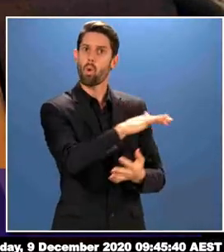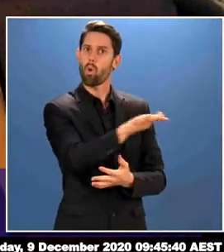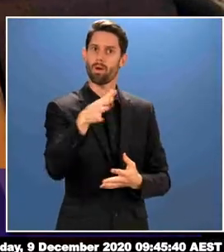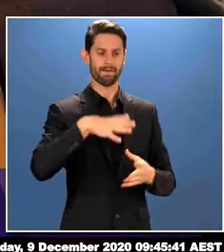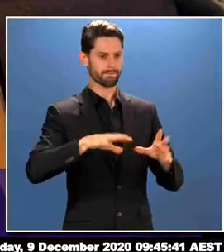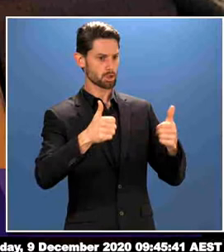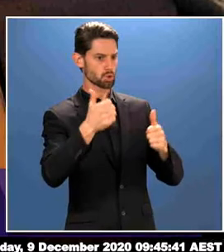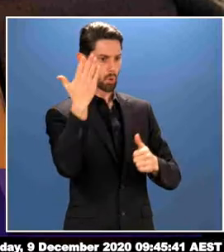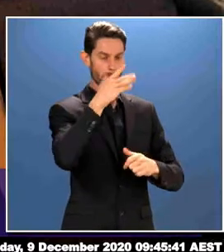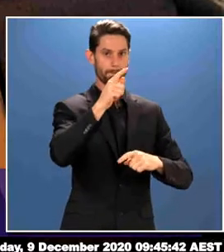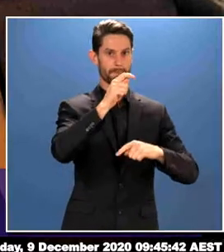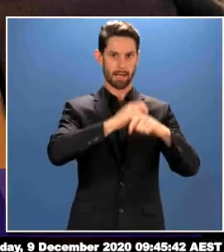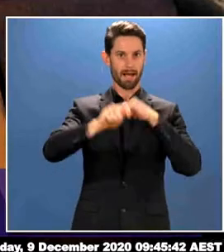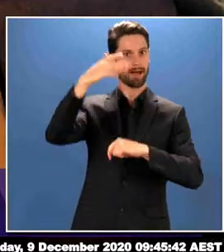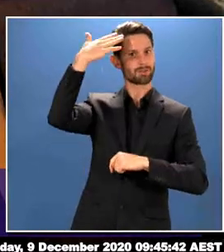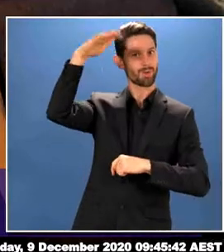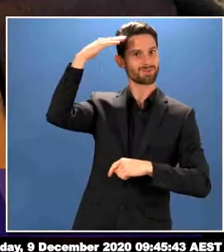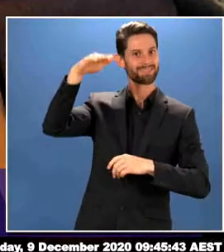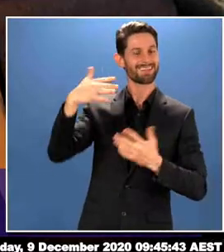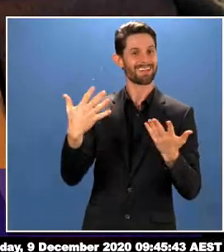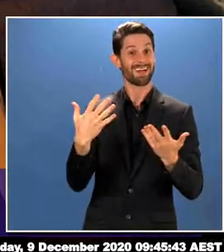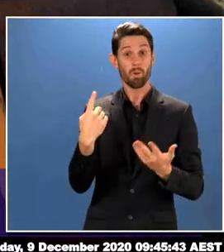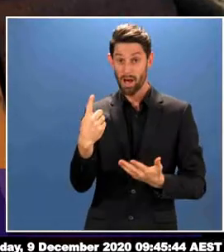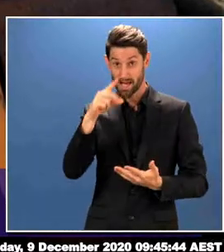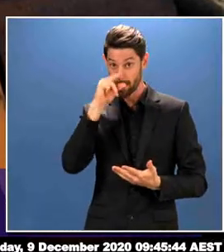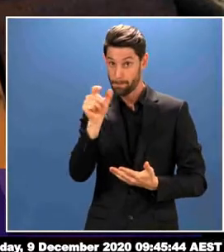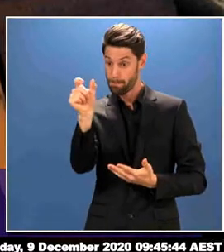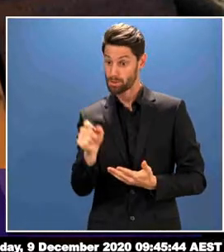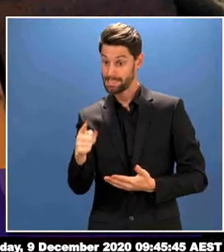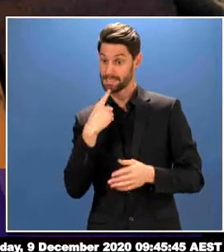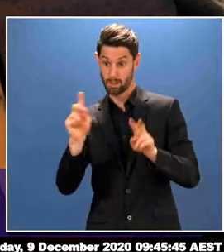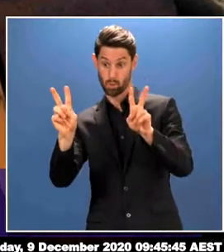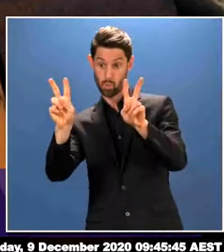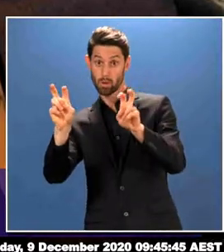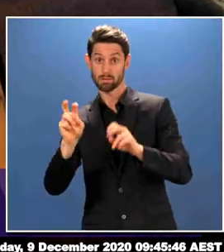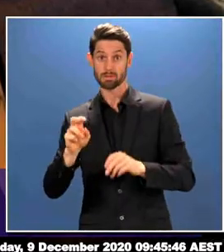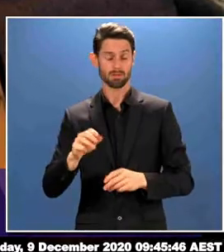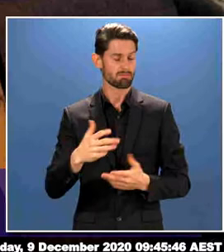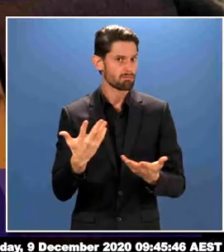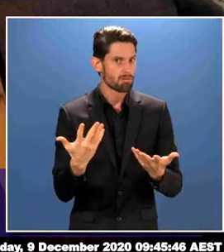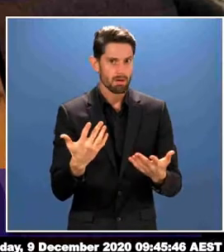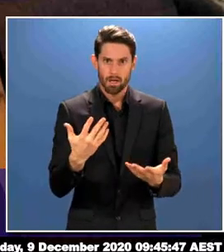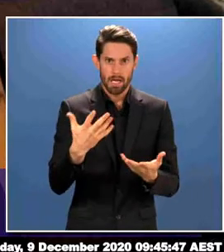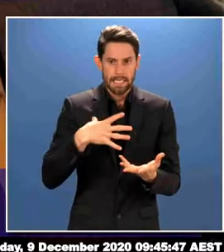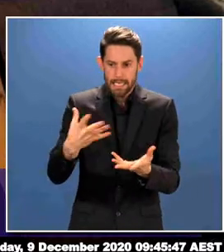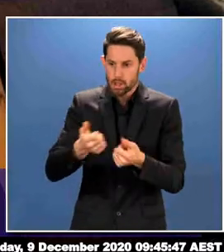One young person said: "Jobs are a part of normal life. As a person disabled or not disabled, I just think of a job as